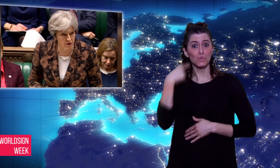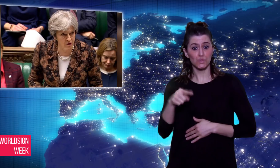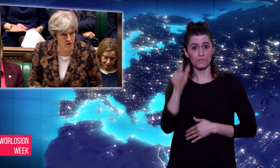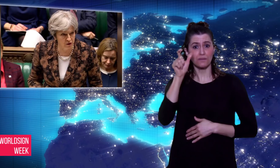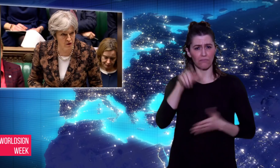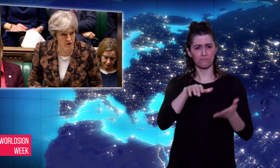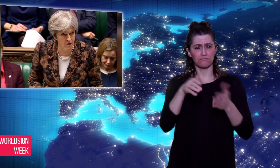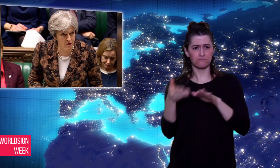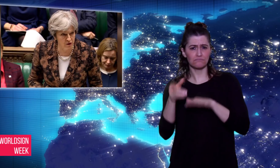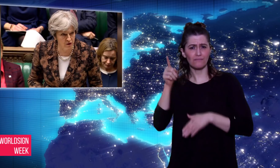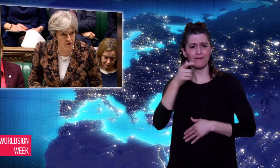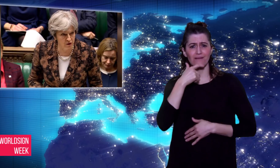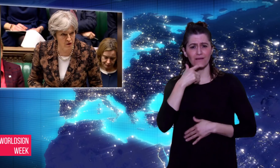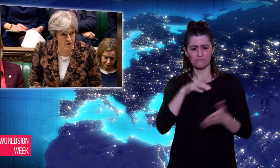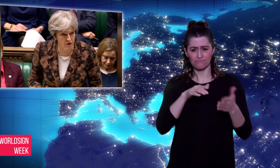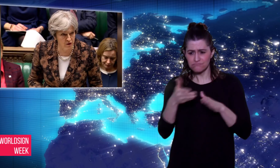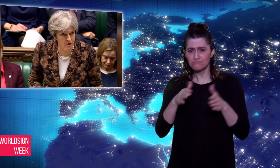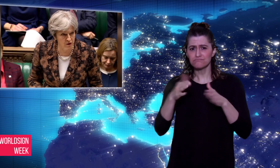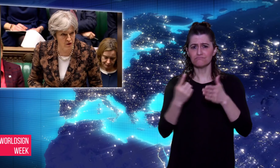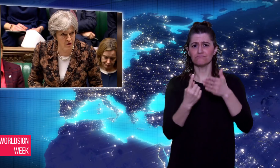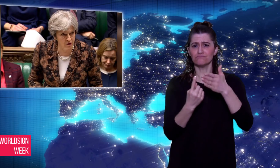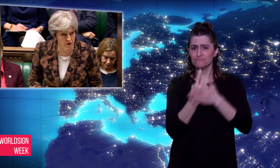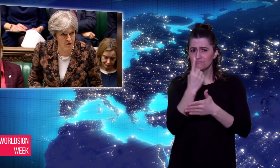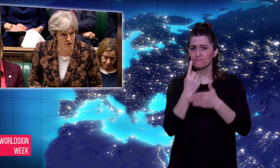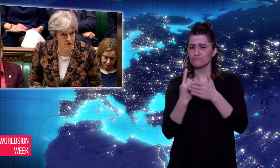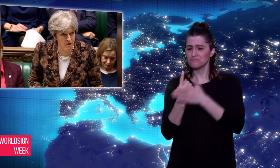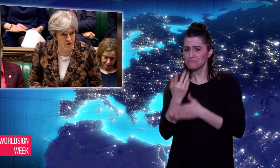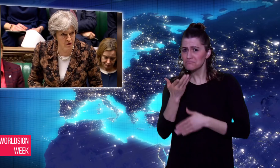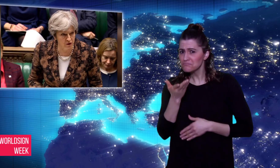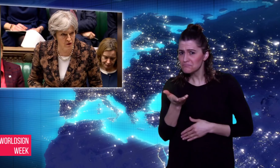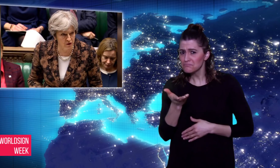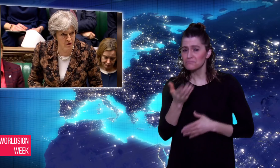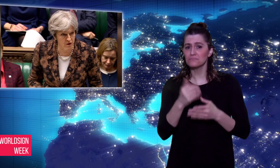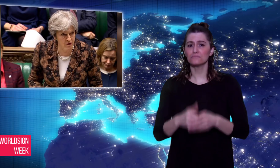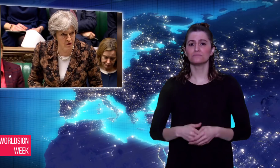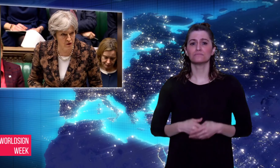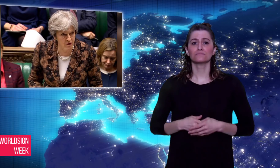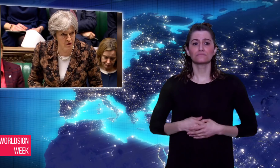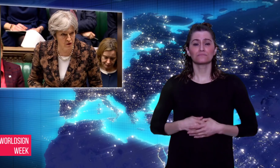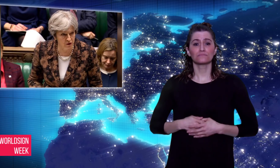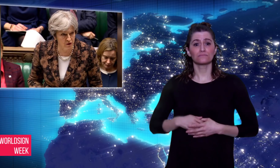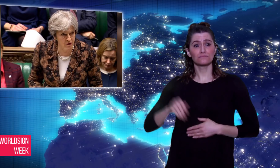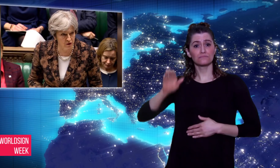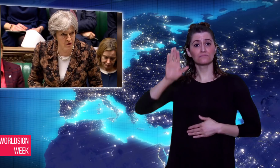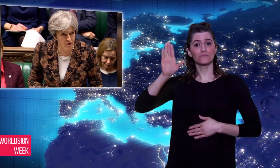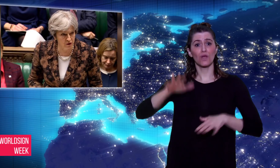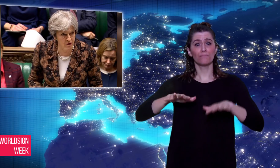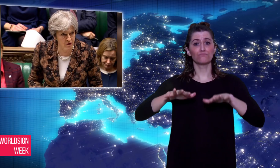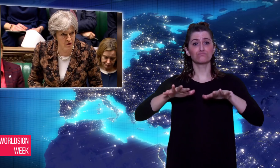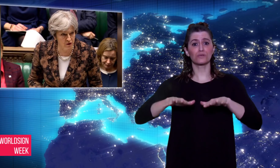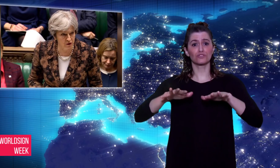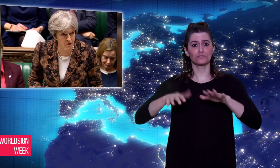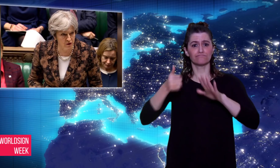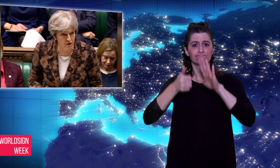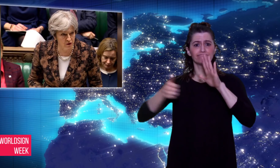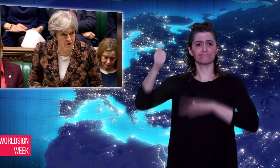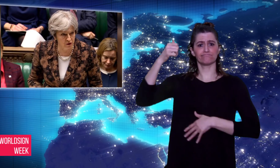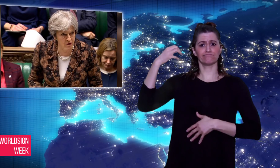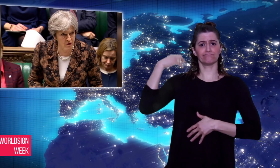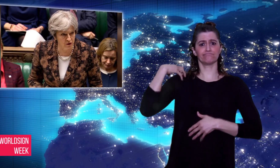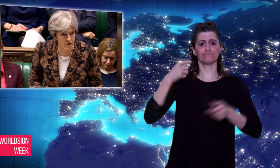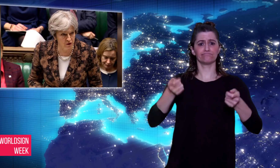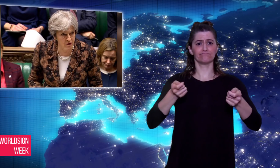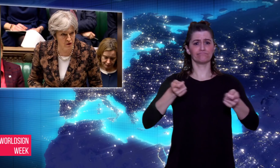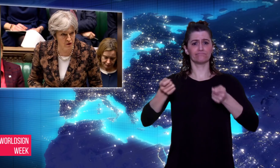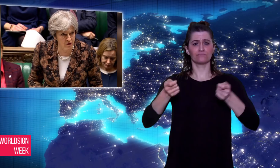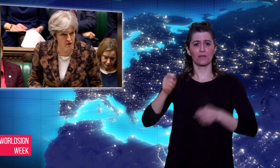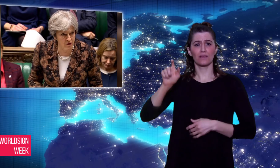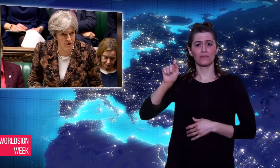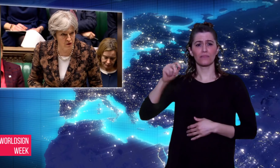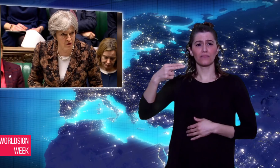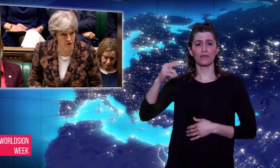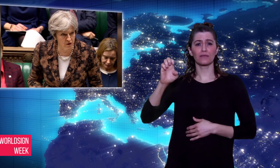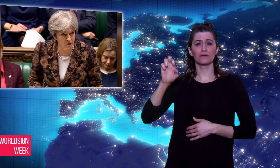Minister Theresa May demanded an